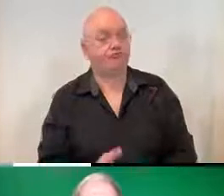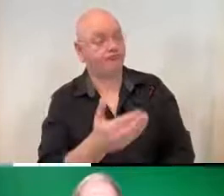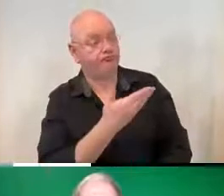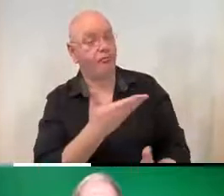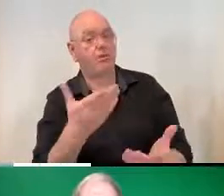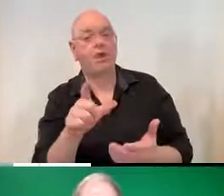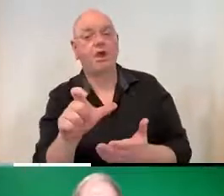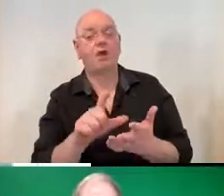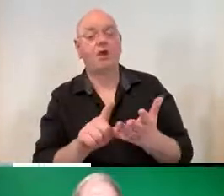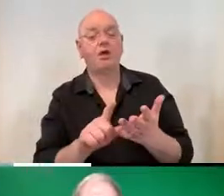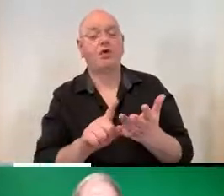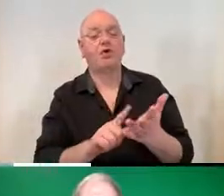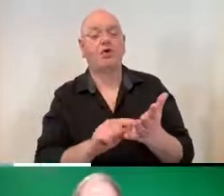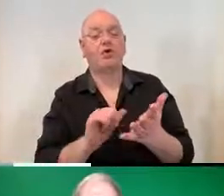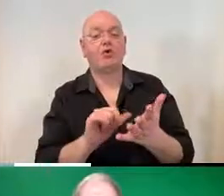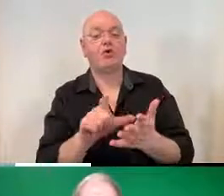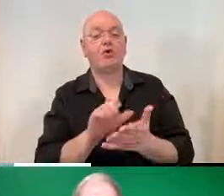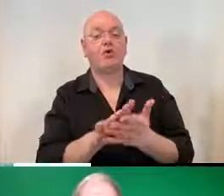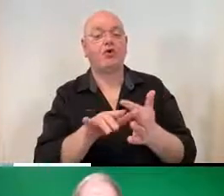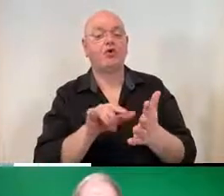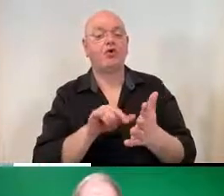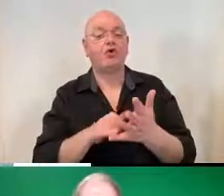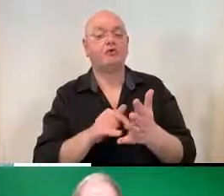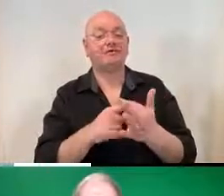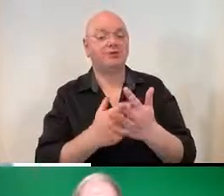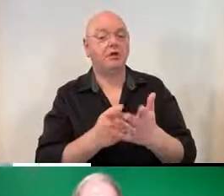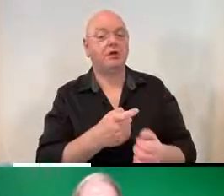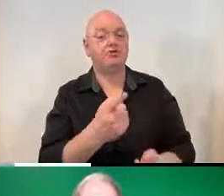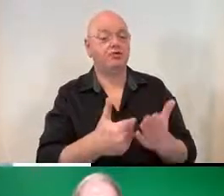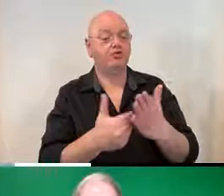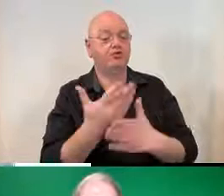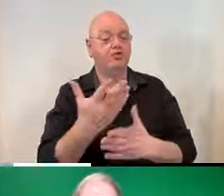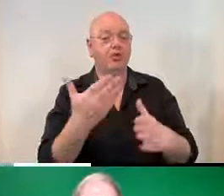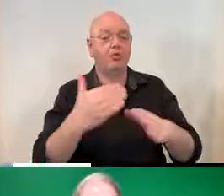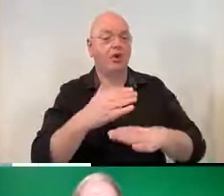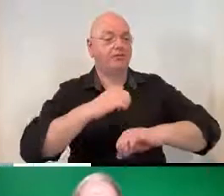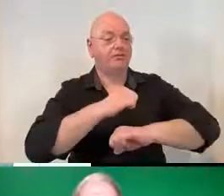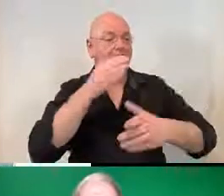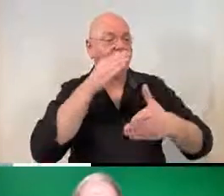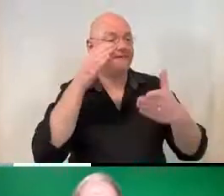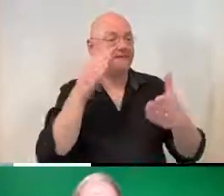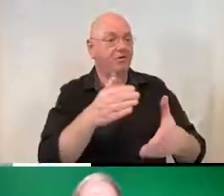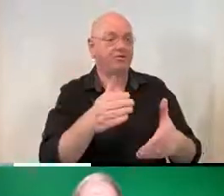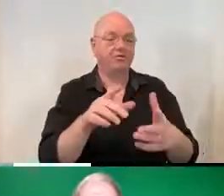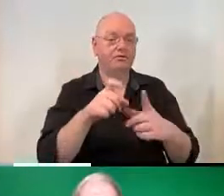So, the examples we have included are places like this, this is Basildon, you will hear more from this from